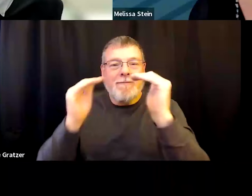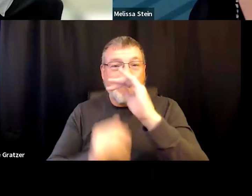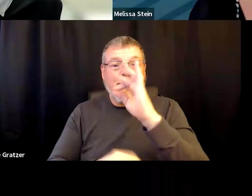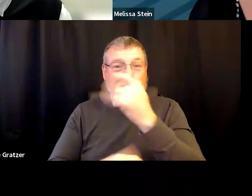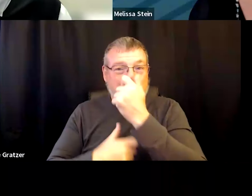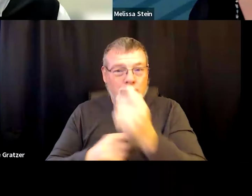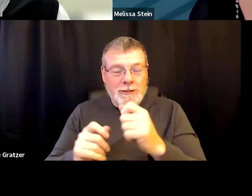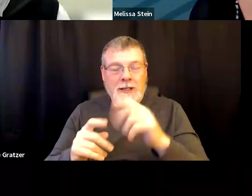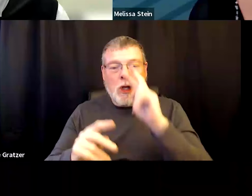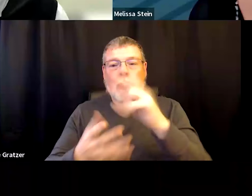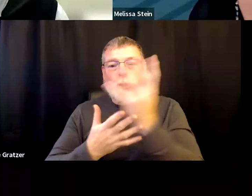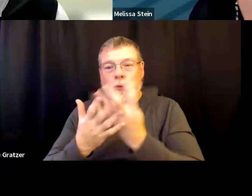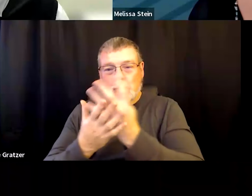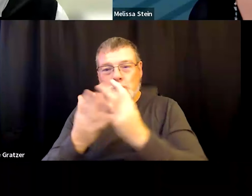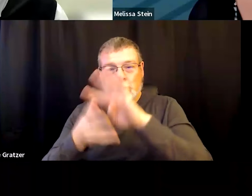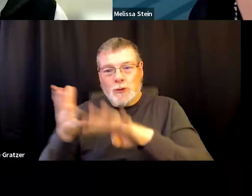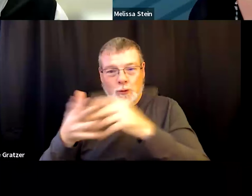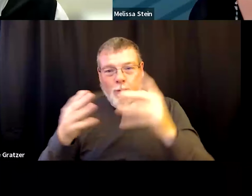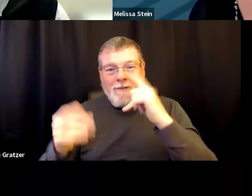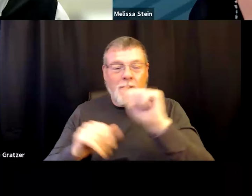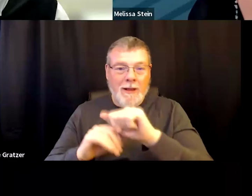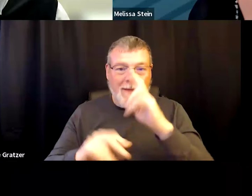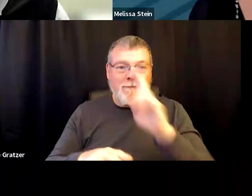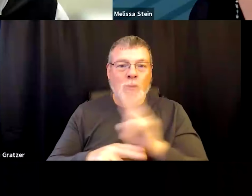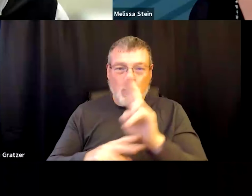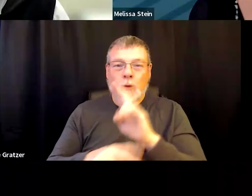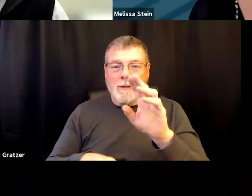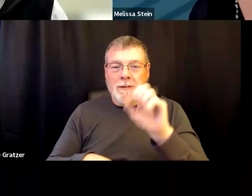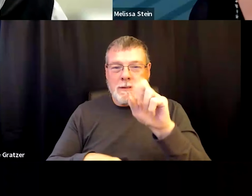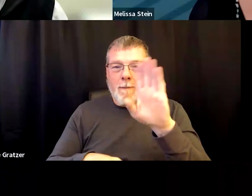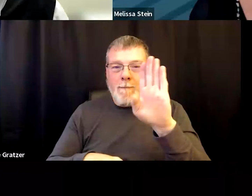to look at the need for further assessment for substance use disorders. I think in other types